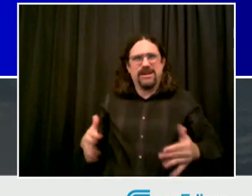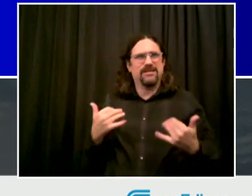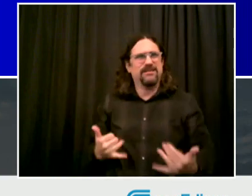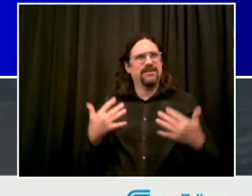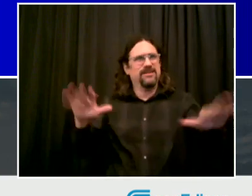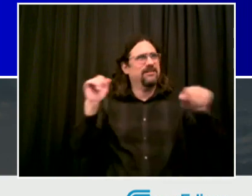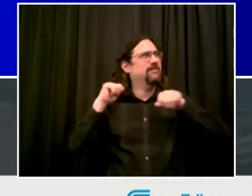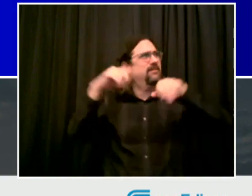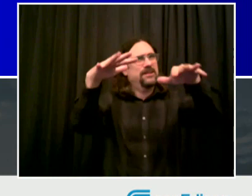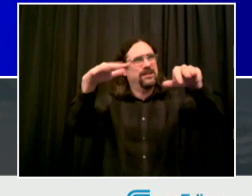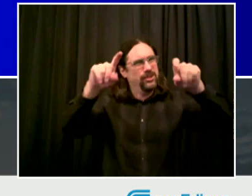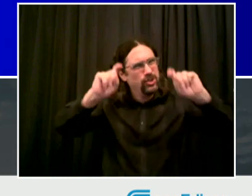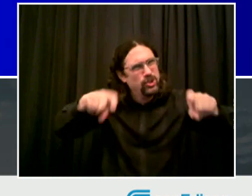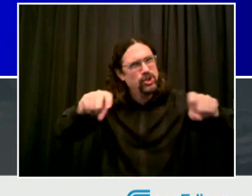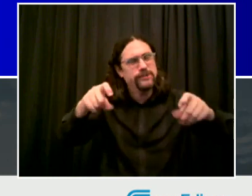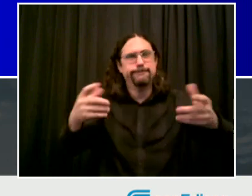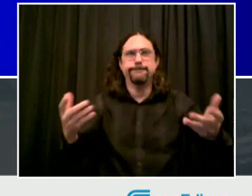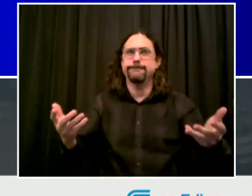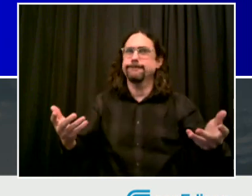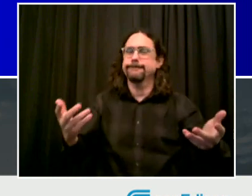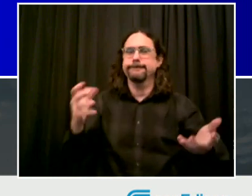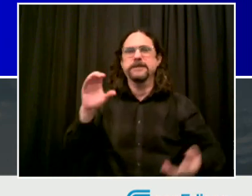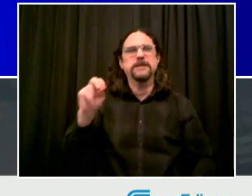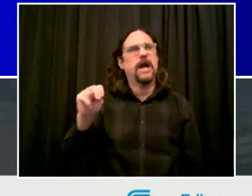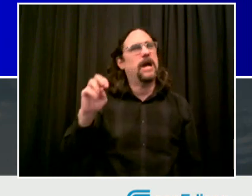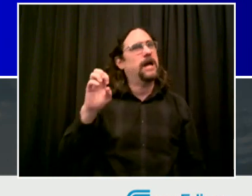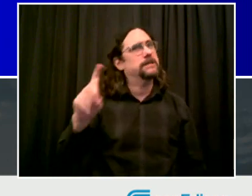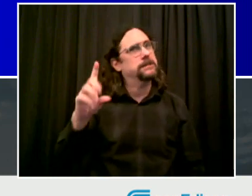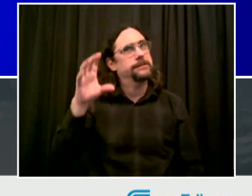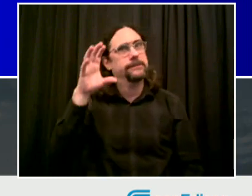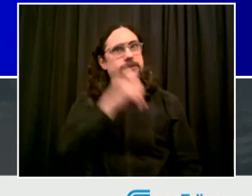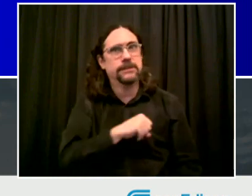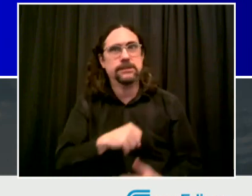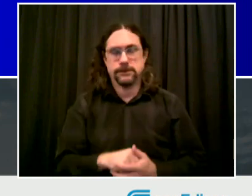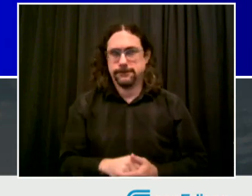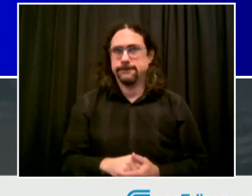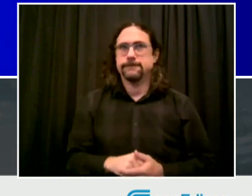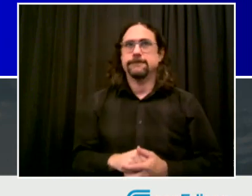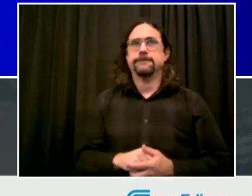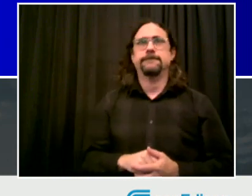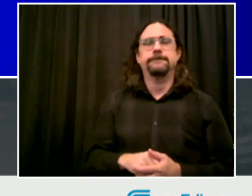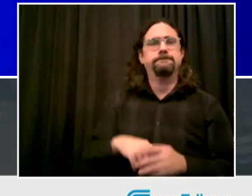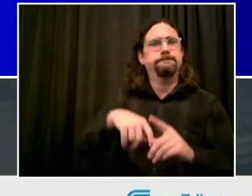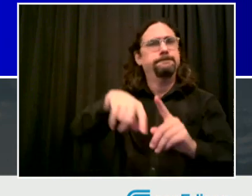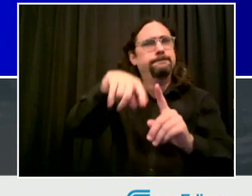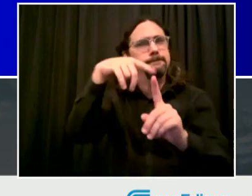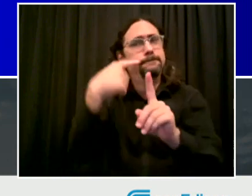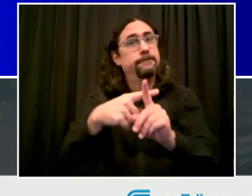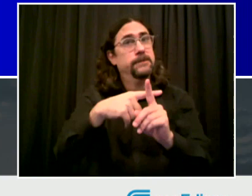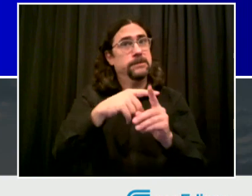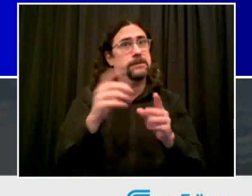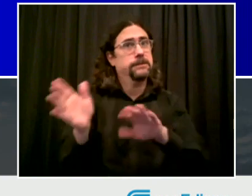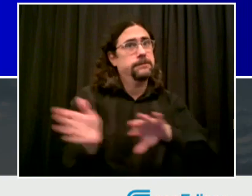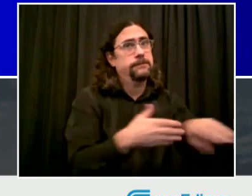FEET OF CON ED TO THE FIRE. WE ARE HOLDING THEIR FEET TO THE FIRE BUT WE